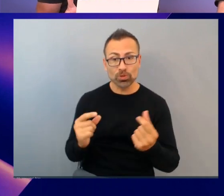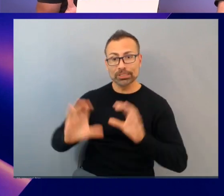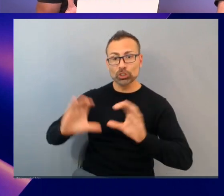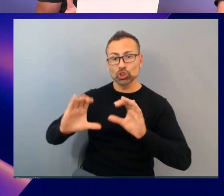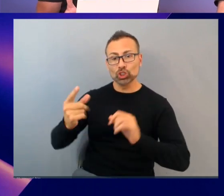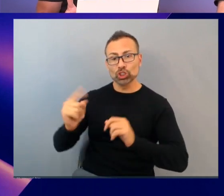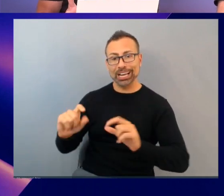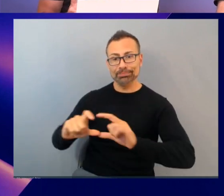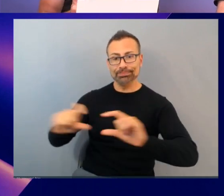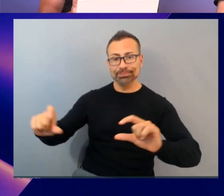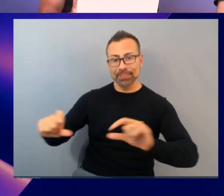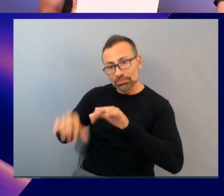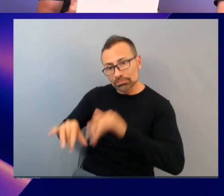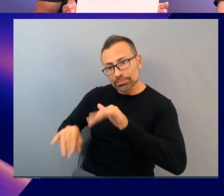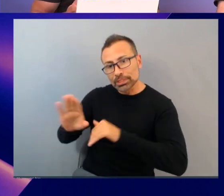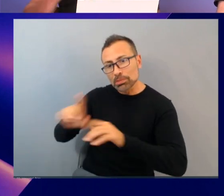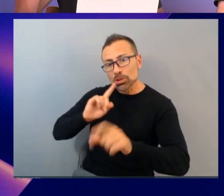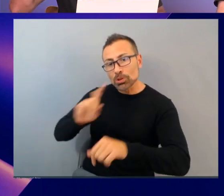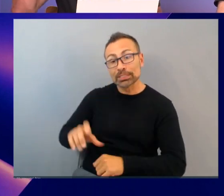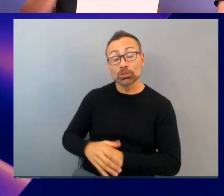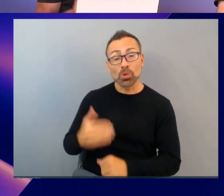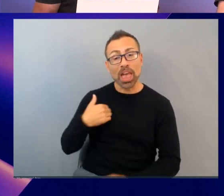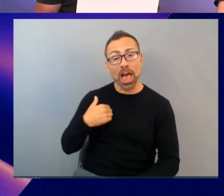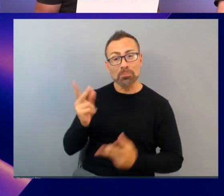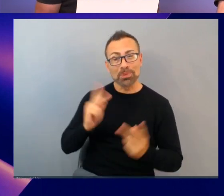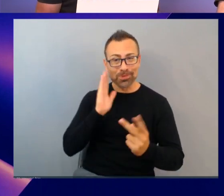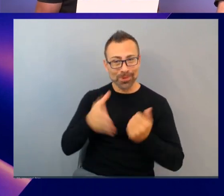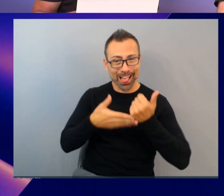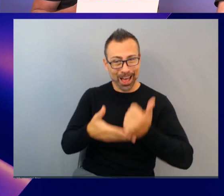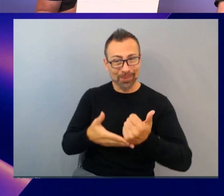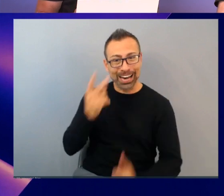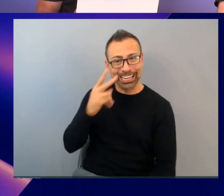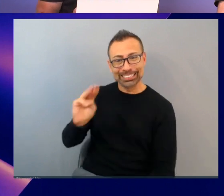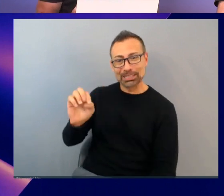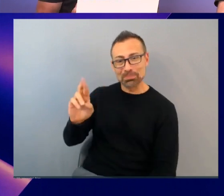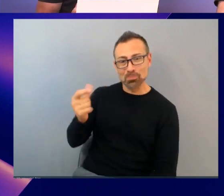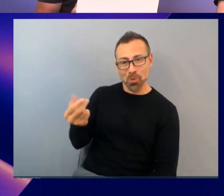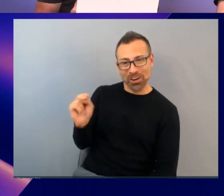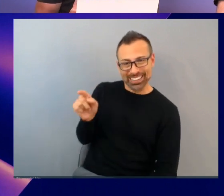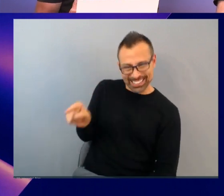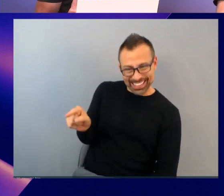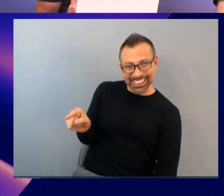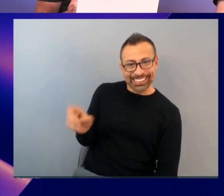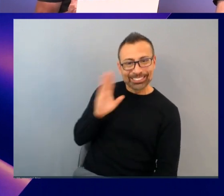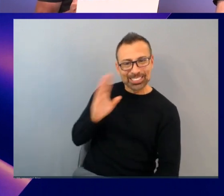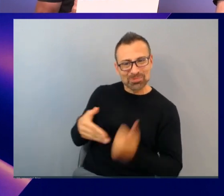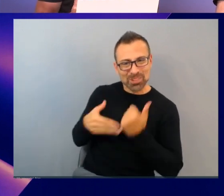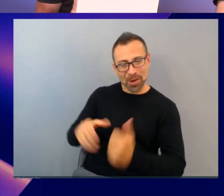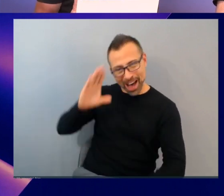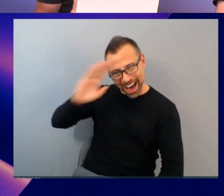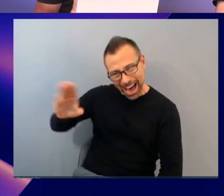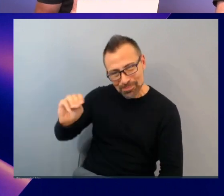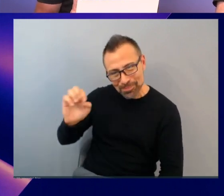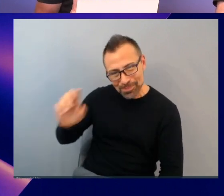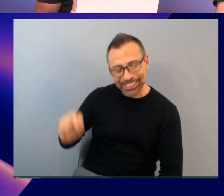So, I see Morgan's there. Morgan, hey, Morgan. Hey, Morgan. - Go ahead and type your questions in the chat and we'll do our best to answer them for you.